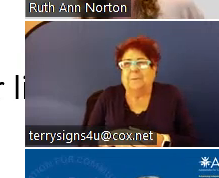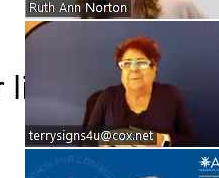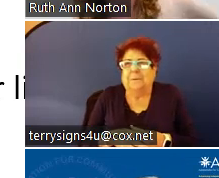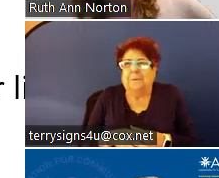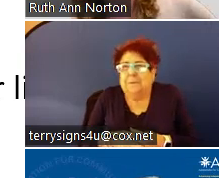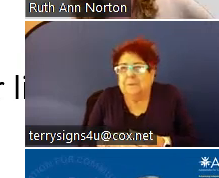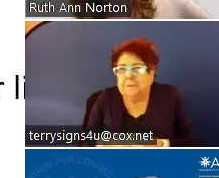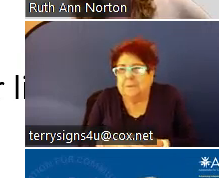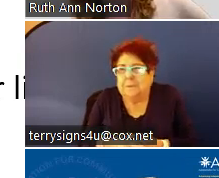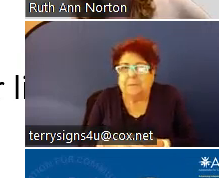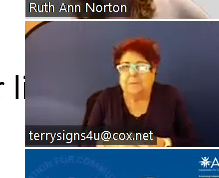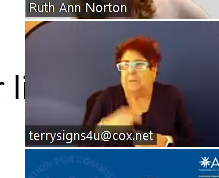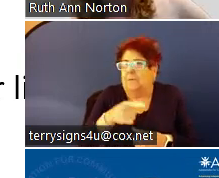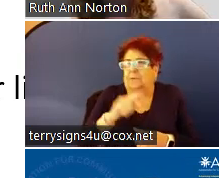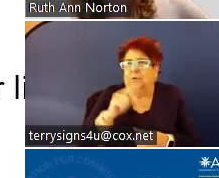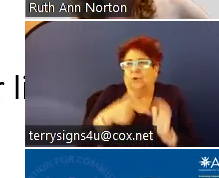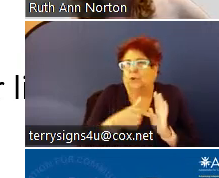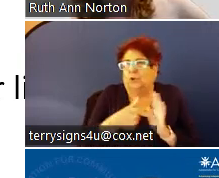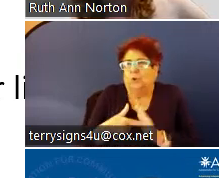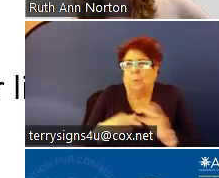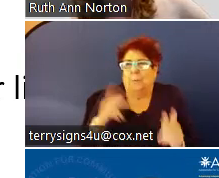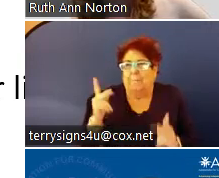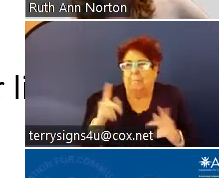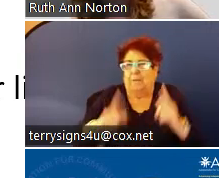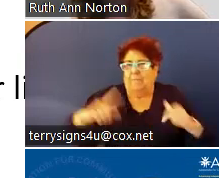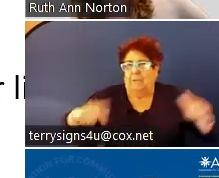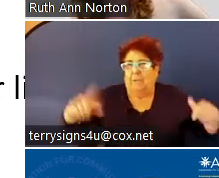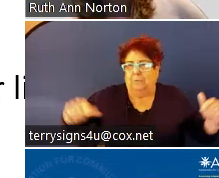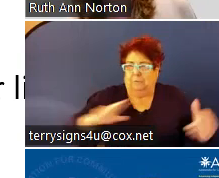This is absolutely just showing the various interventions that we do